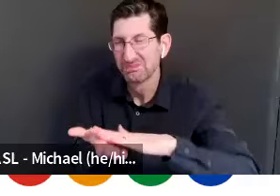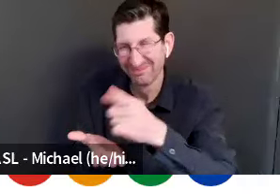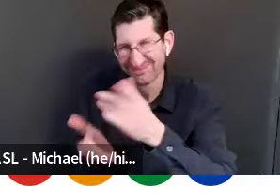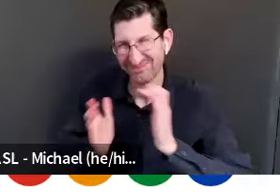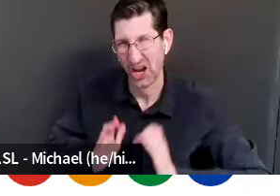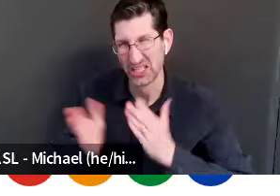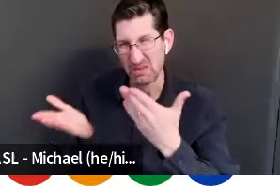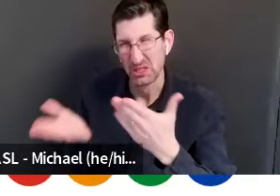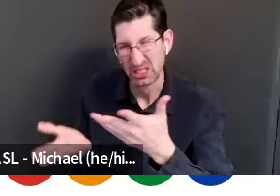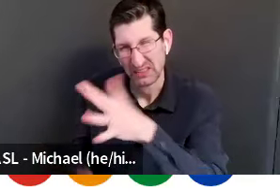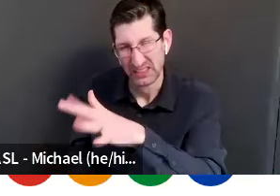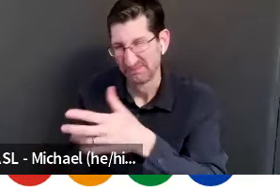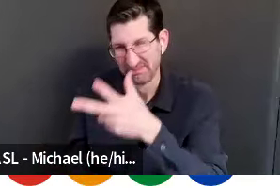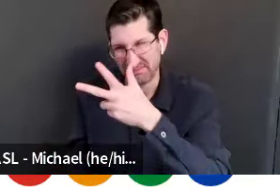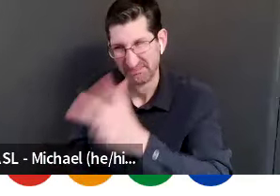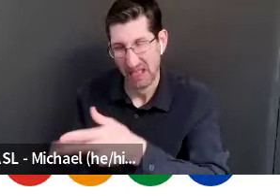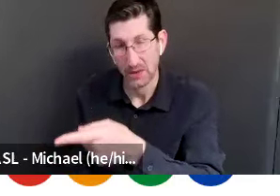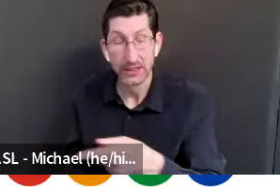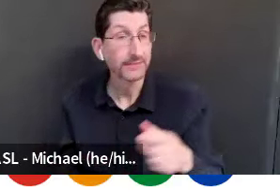FOUR. INDICATE A CUSTOMER SERVICE ISSUE.